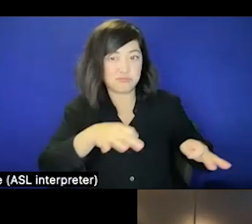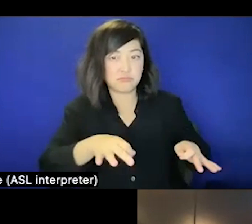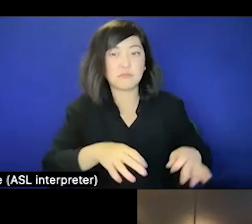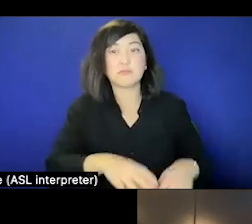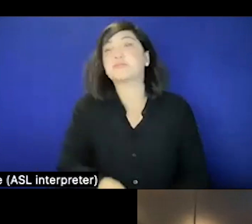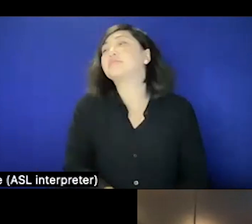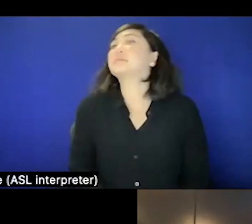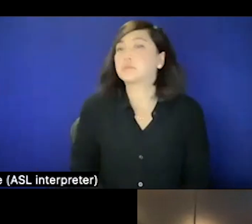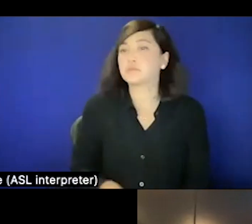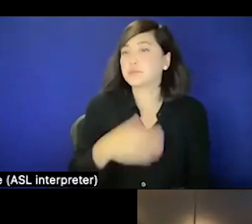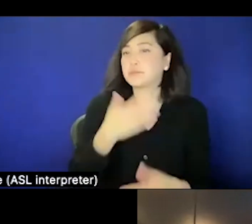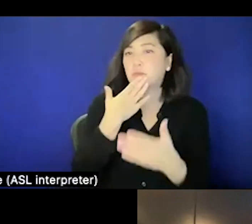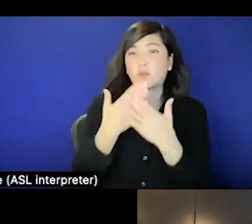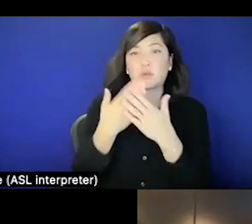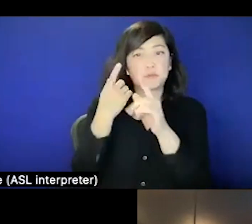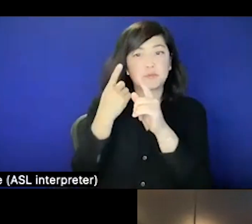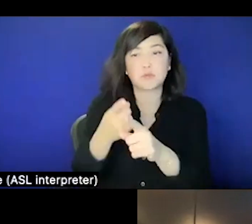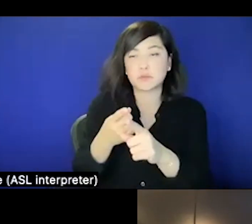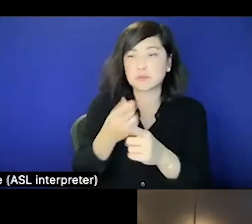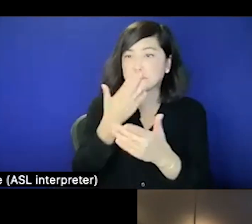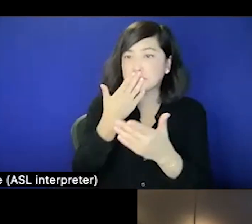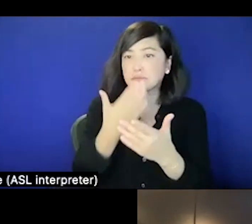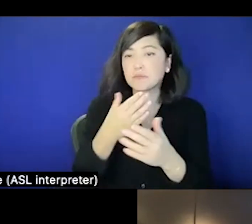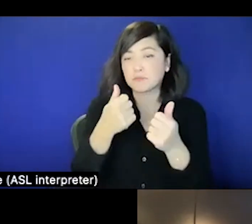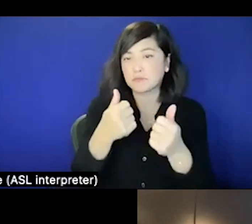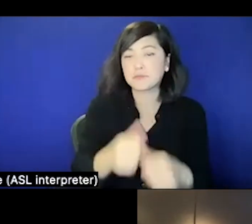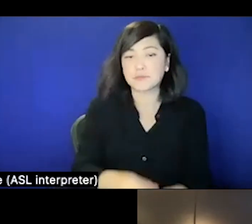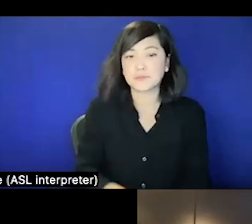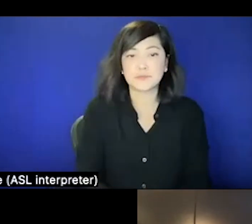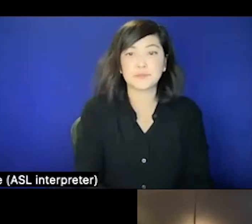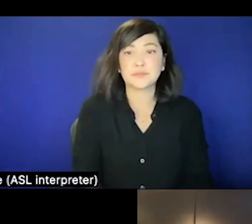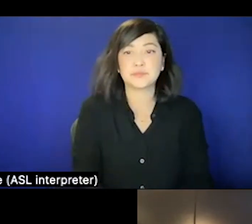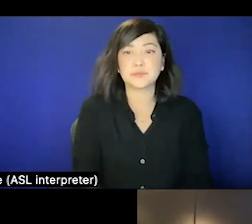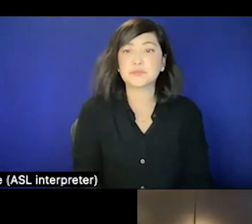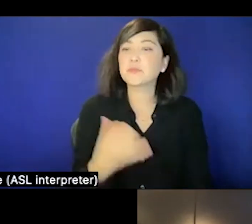points there. I hadn't thought of that before. And I'm just seeing here a question from the